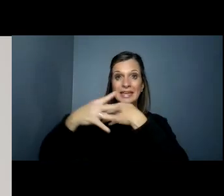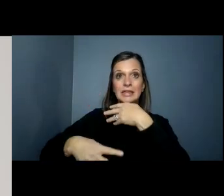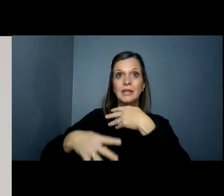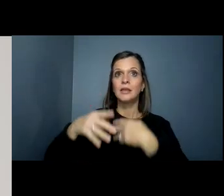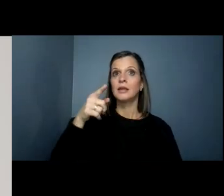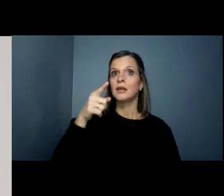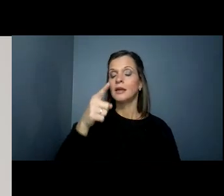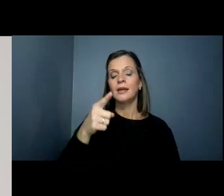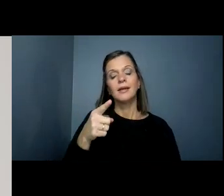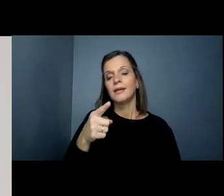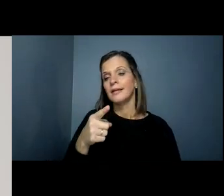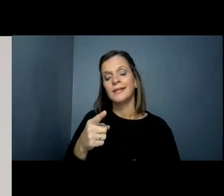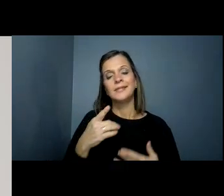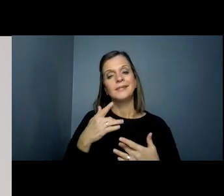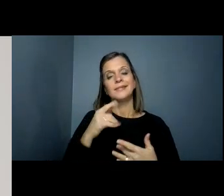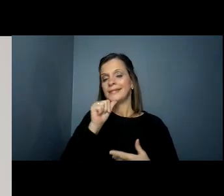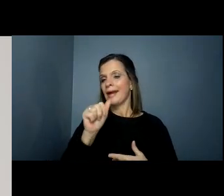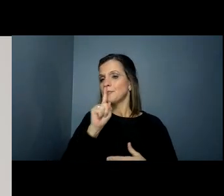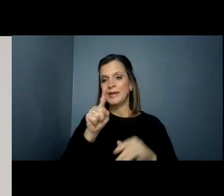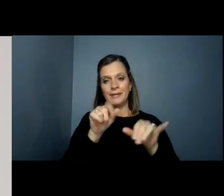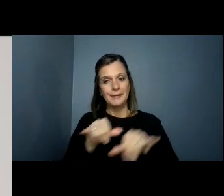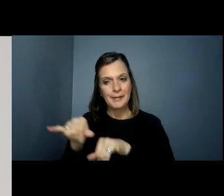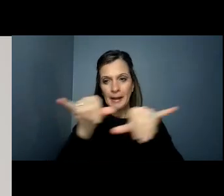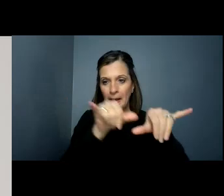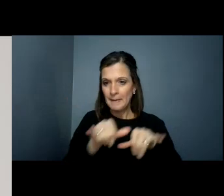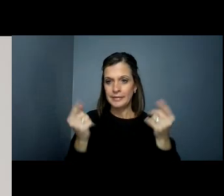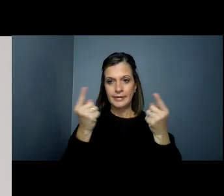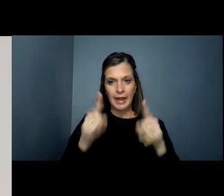getting this, getting this earwax out. So they get in there and dig with that